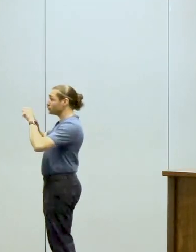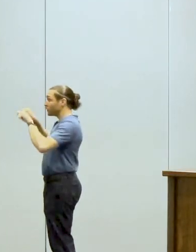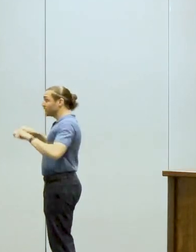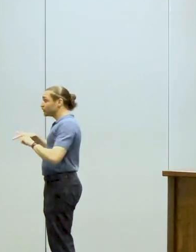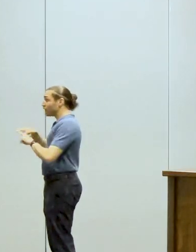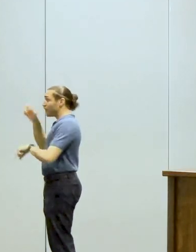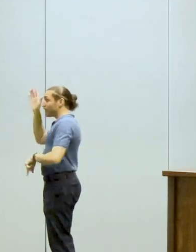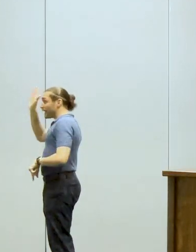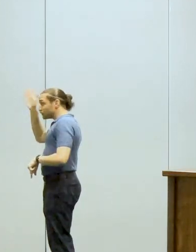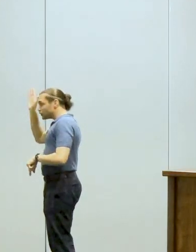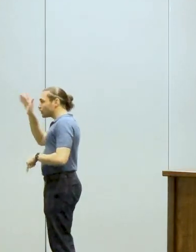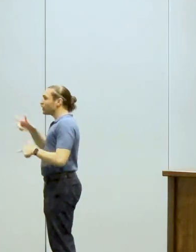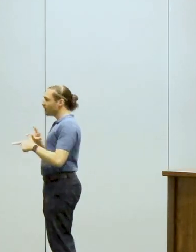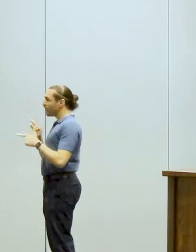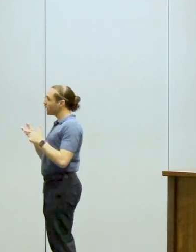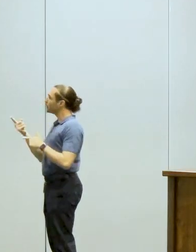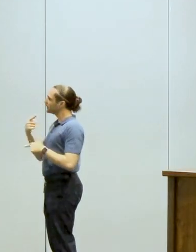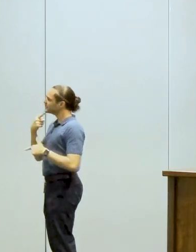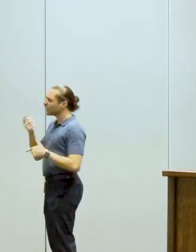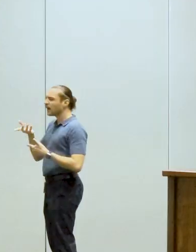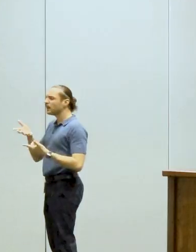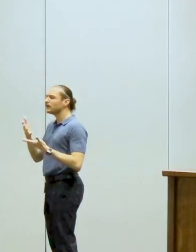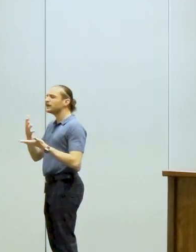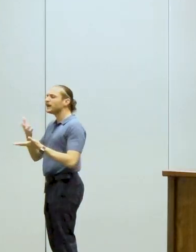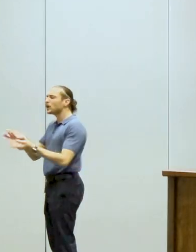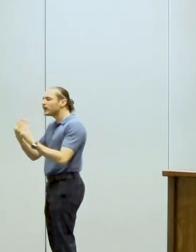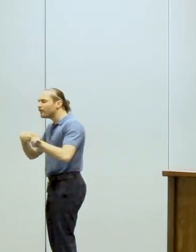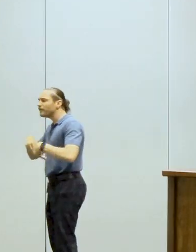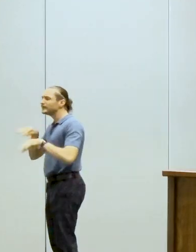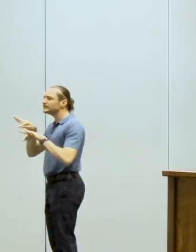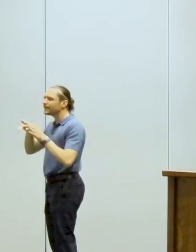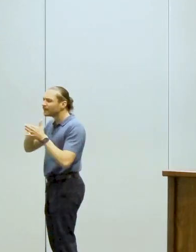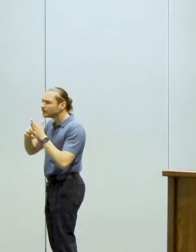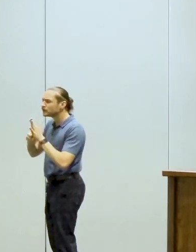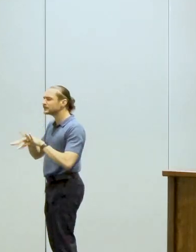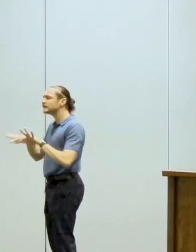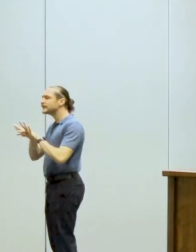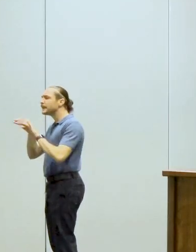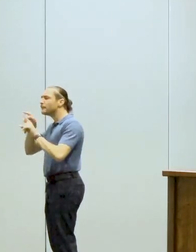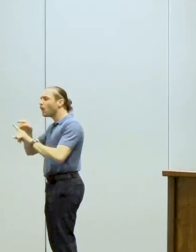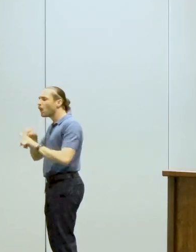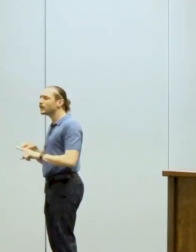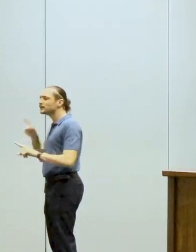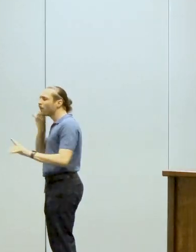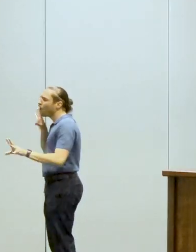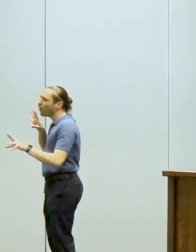a study guide from these lecture notes include definitions and key points. You can change the format of the questions so you